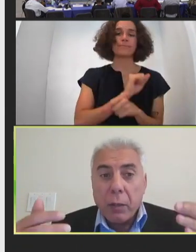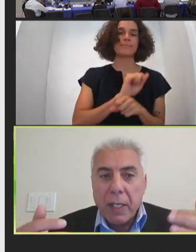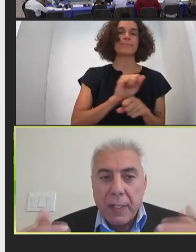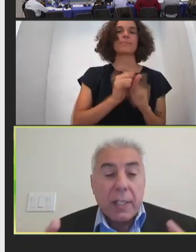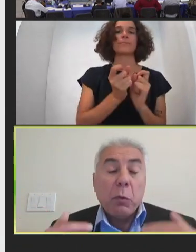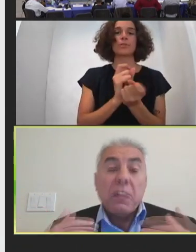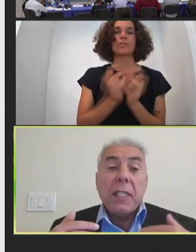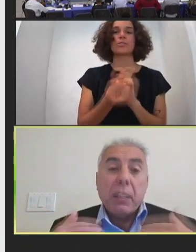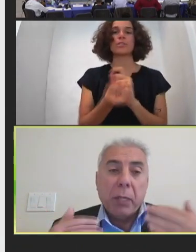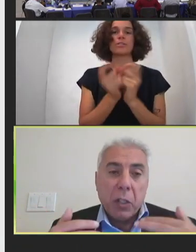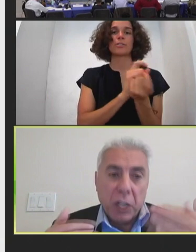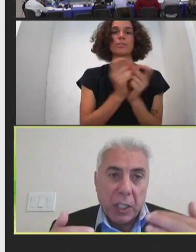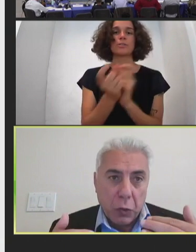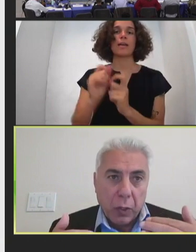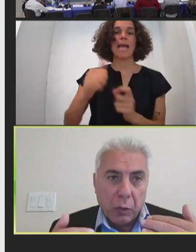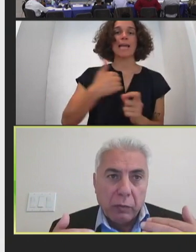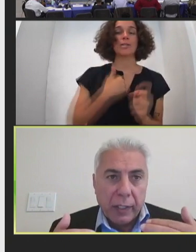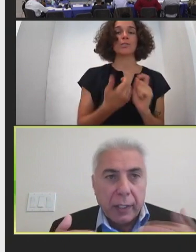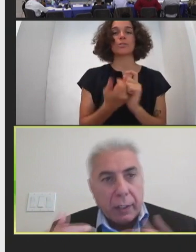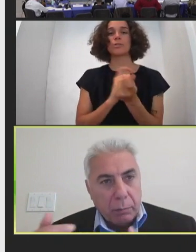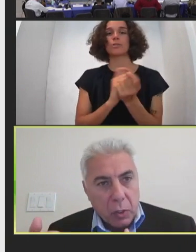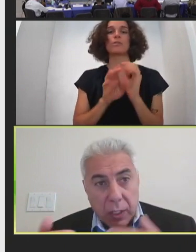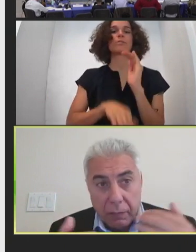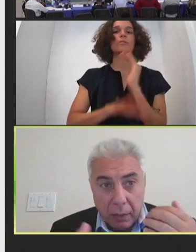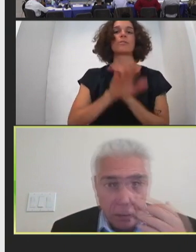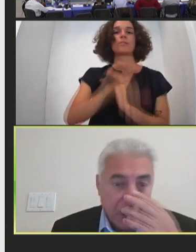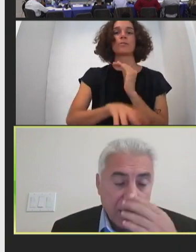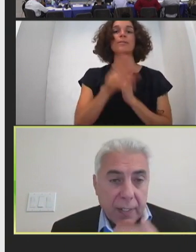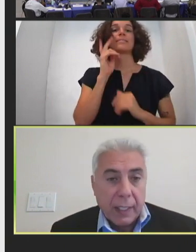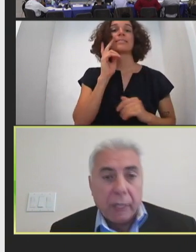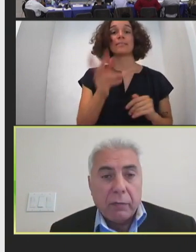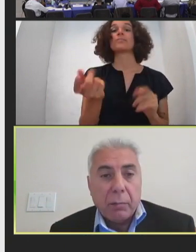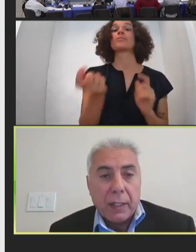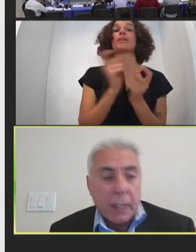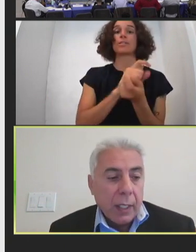basis. And we've seen a bigger change during COVID-19, positive in places, negative in places.